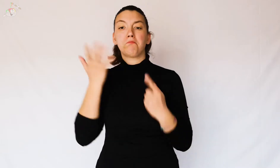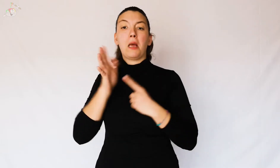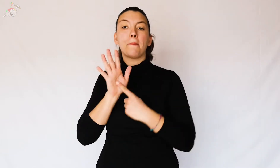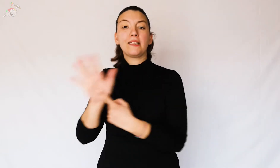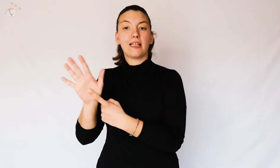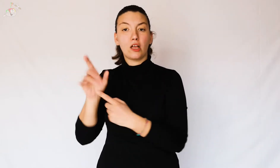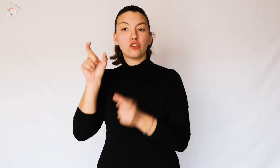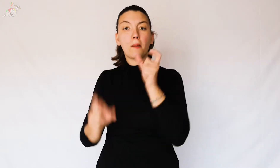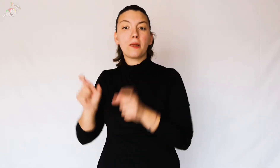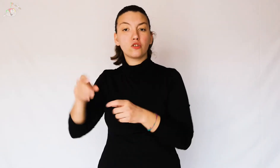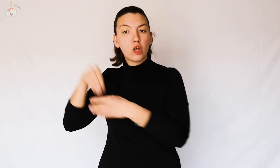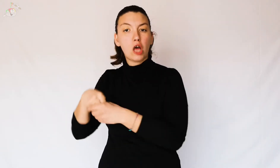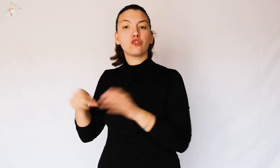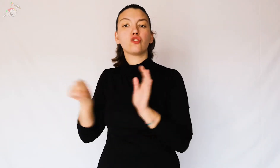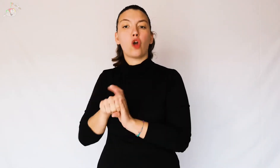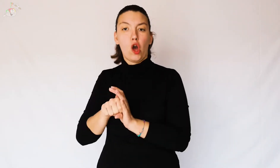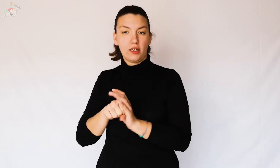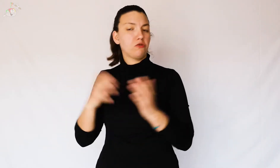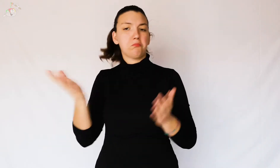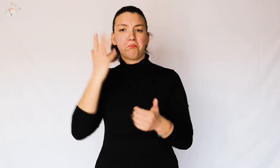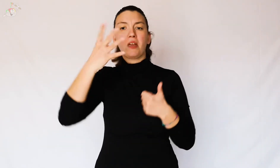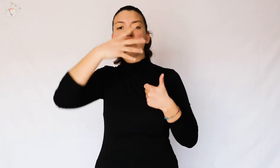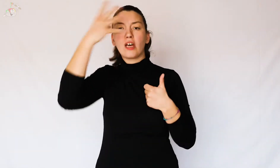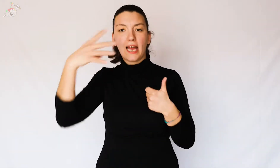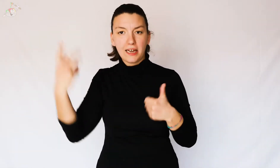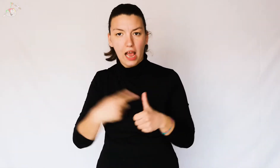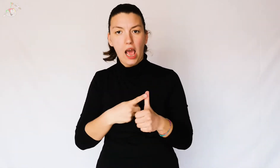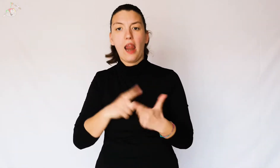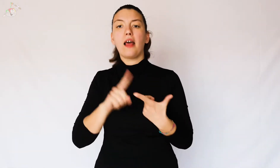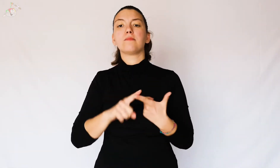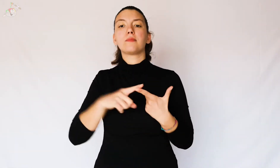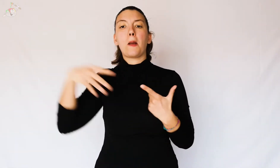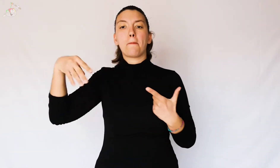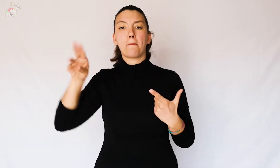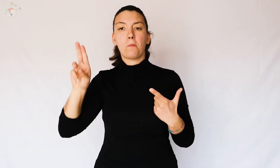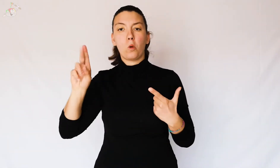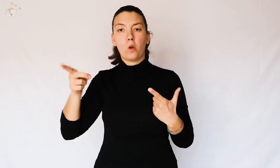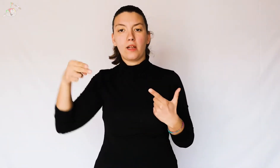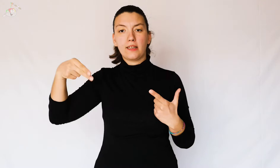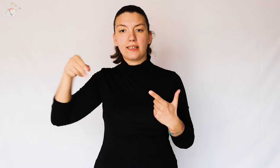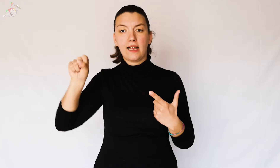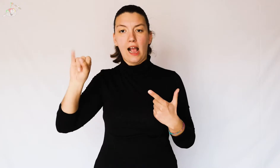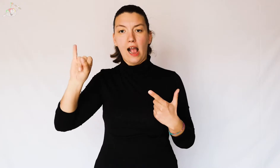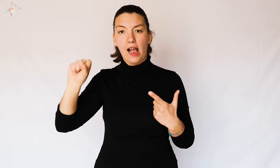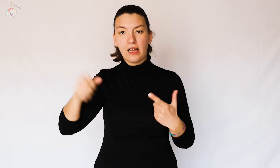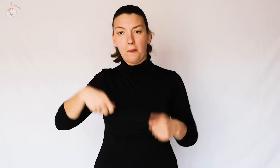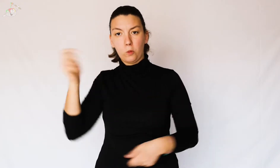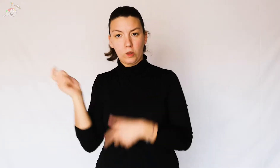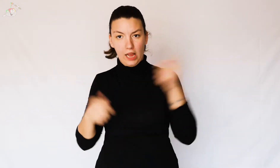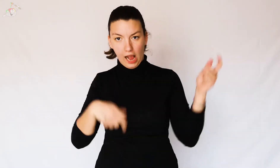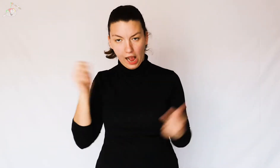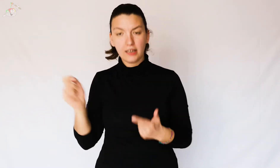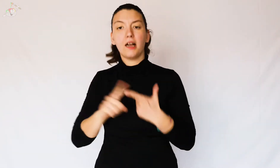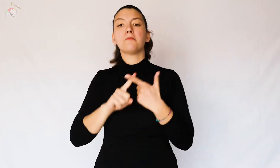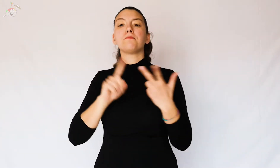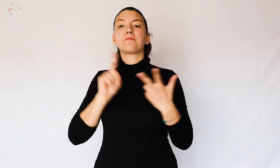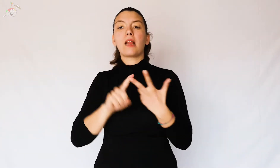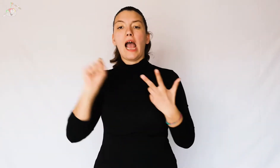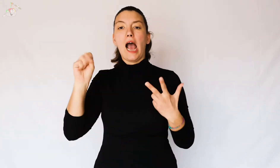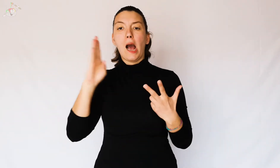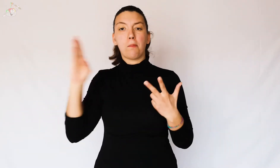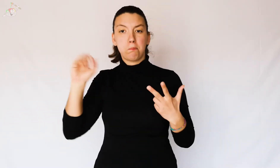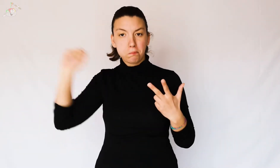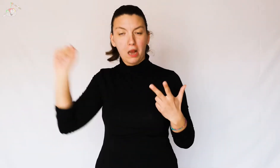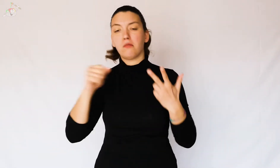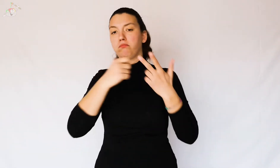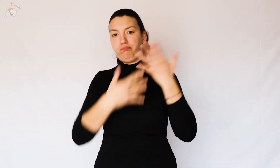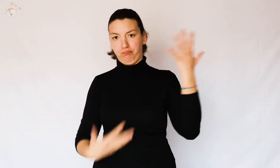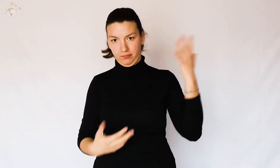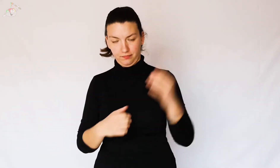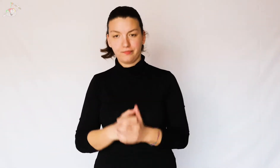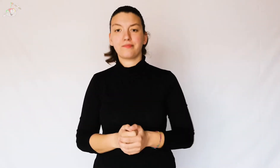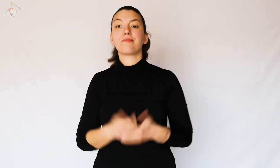For example, presentation of historical figures such as the General, the Mugnaia and Abbà, etc.